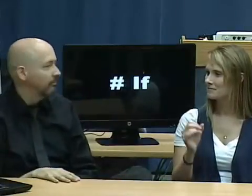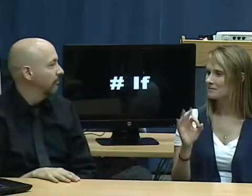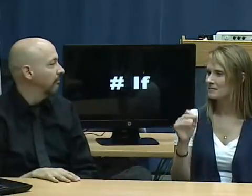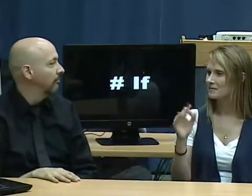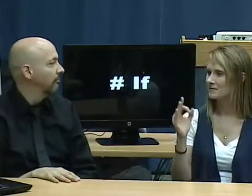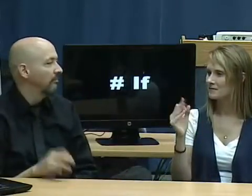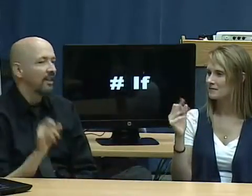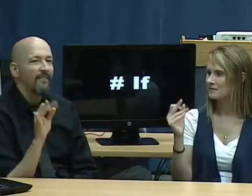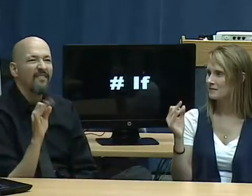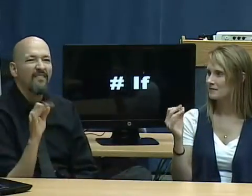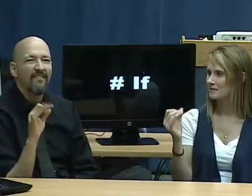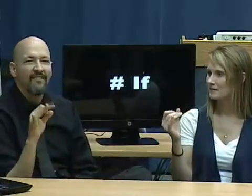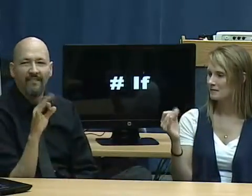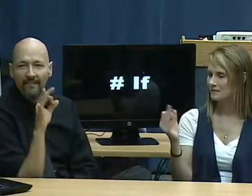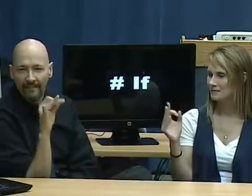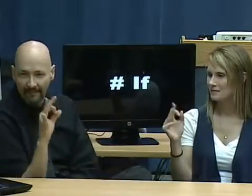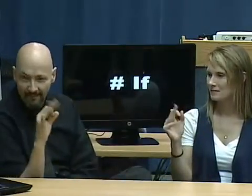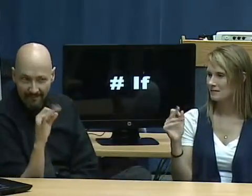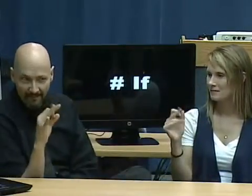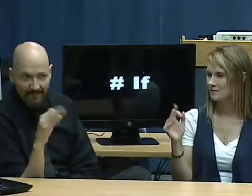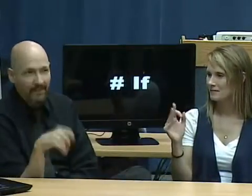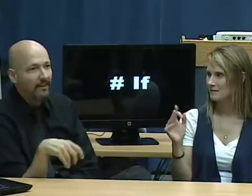#IF